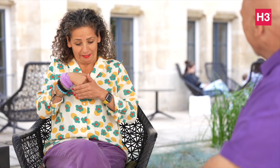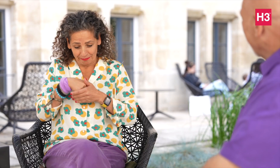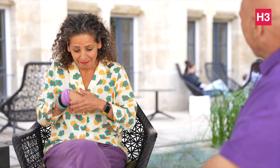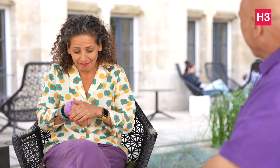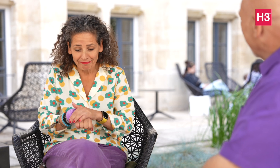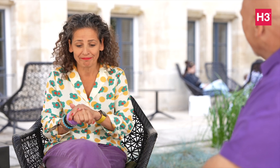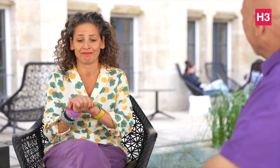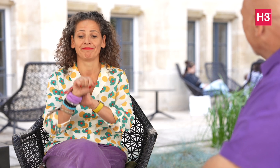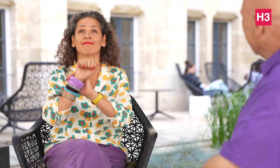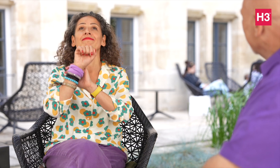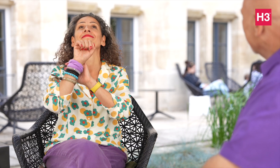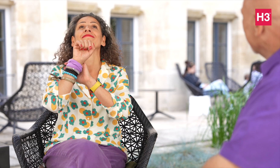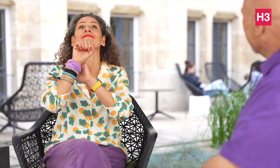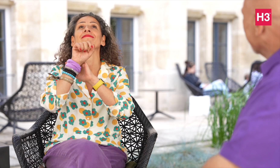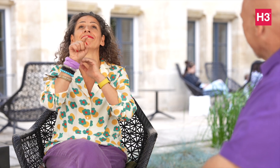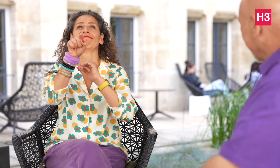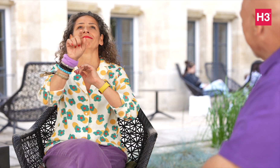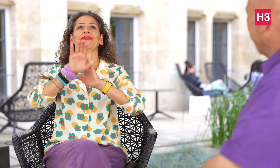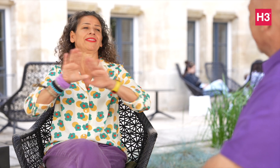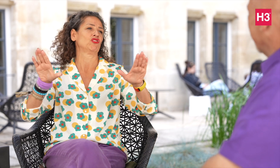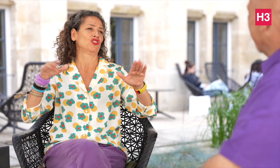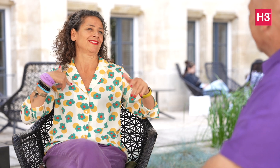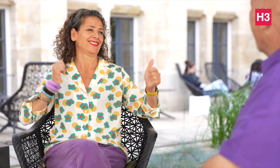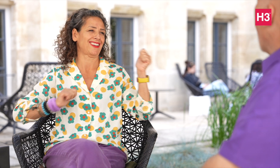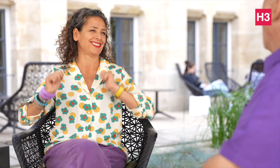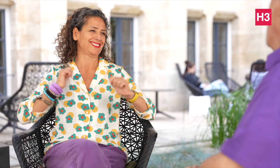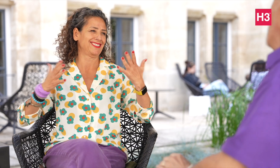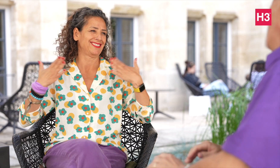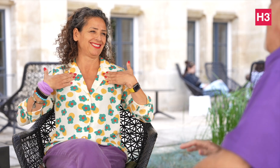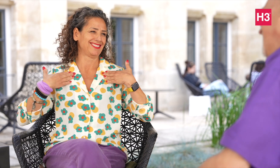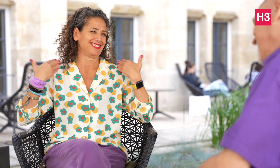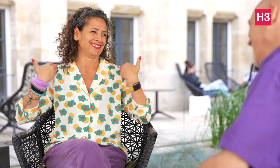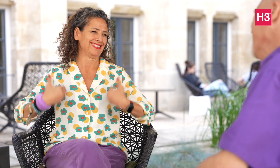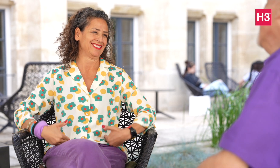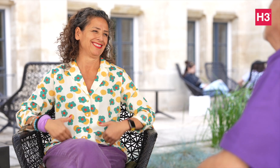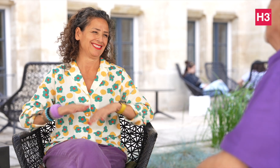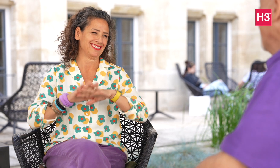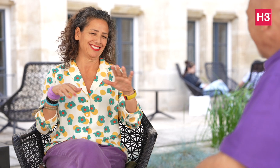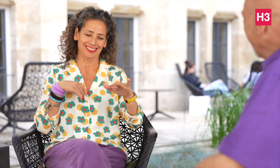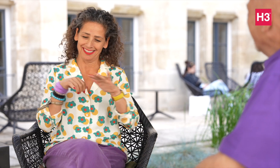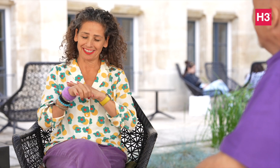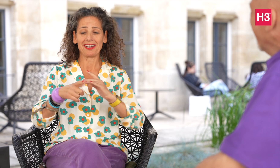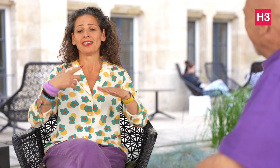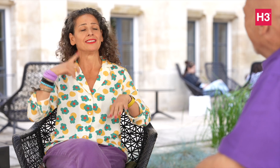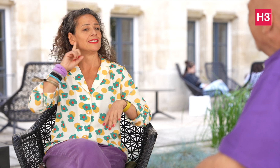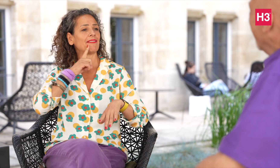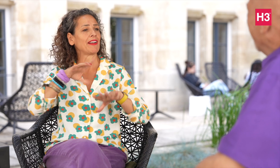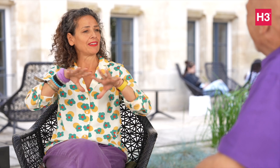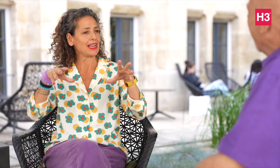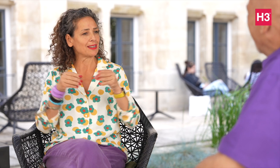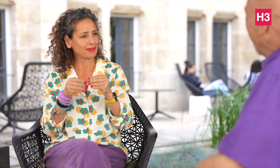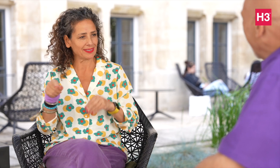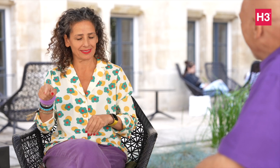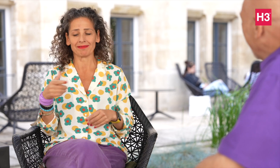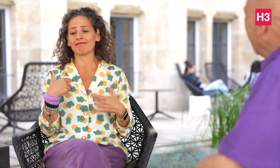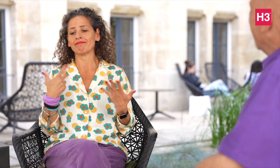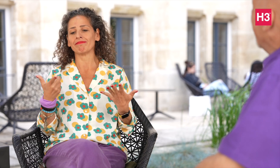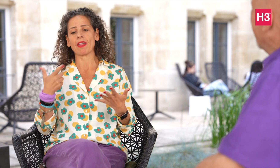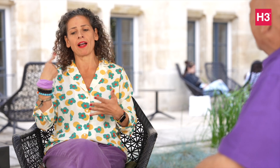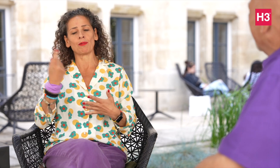In fact, I was born to be an actress! I come from a Deaf family,